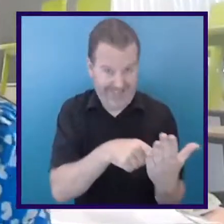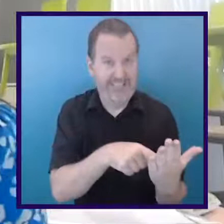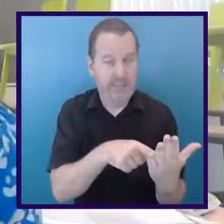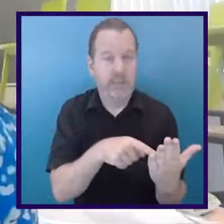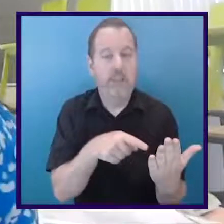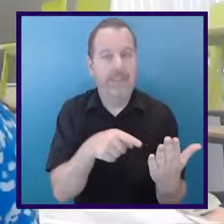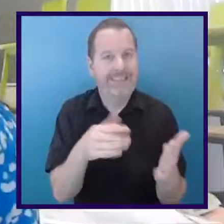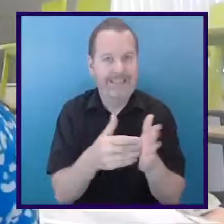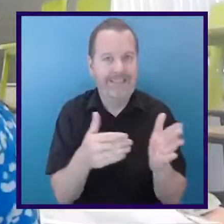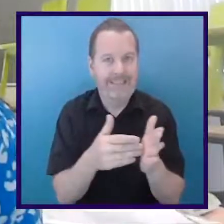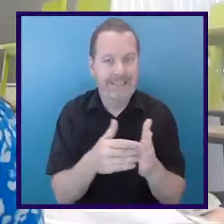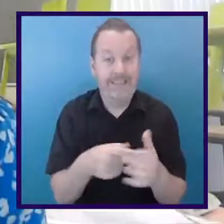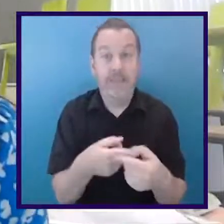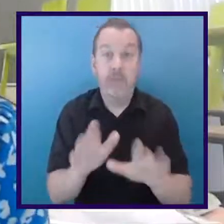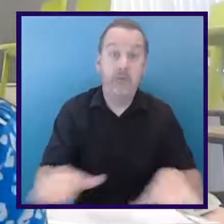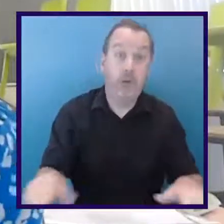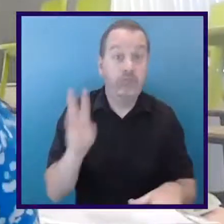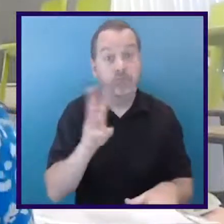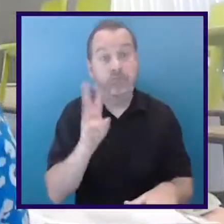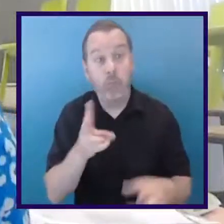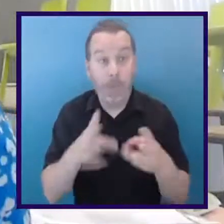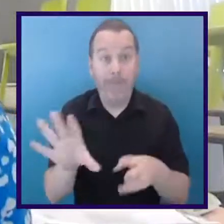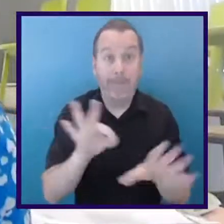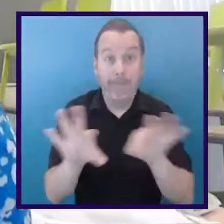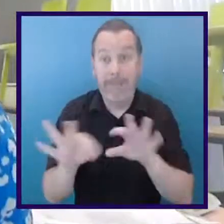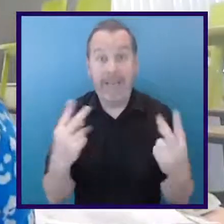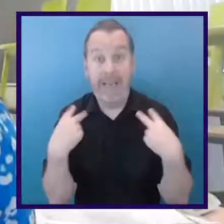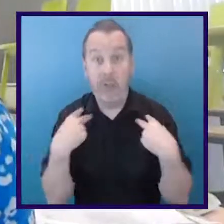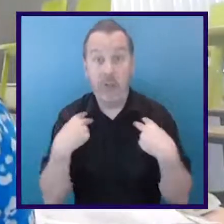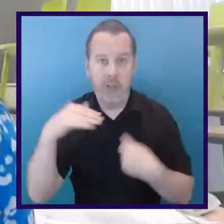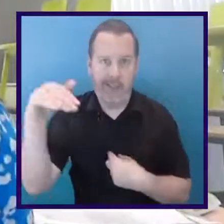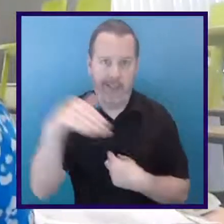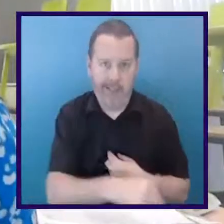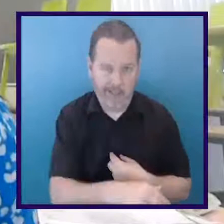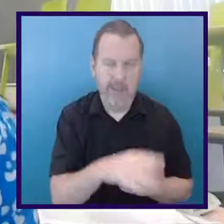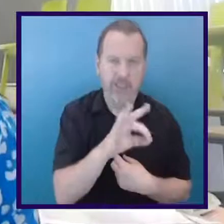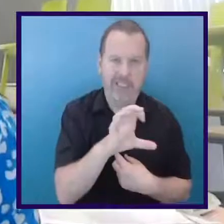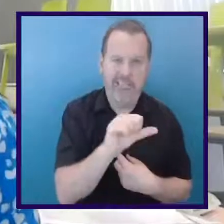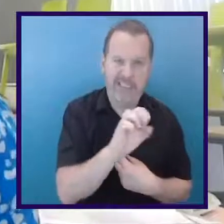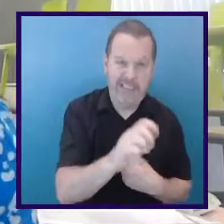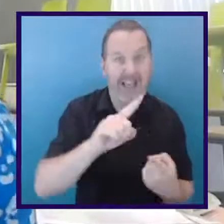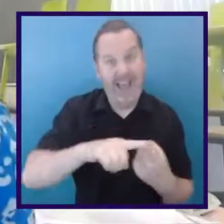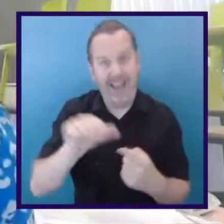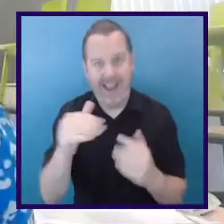in the uptake of languages at both GCSE and A level. There are several reasons for this that contribute to it.